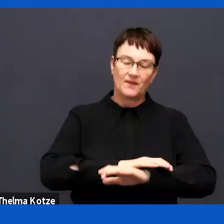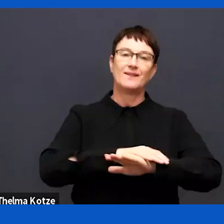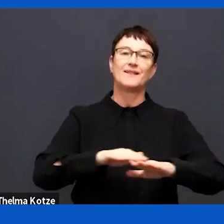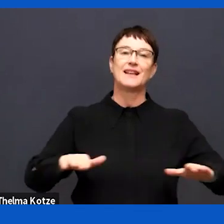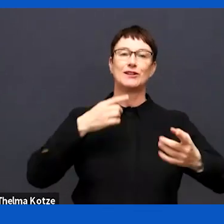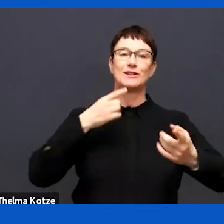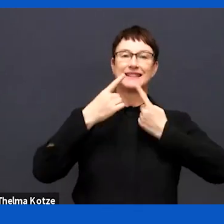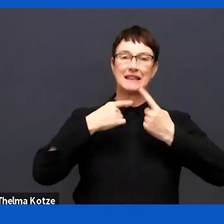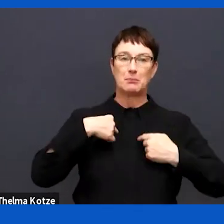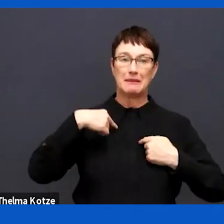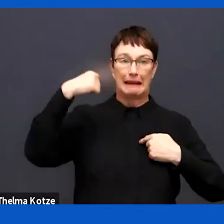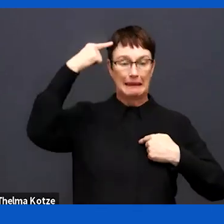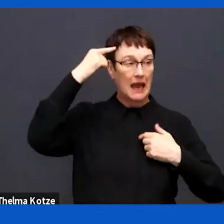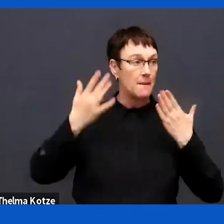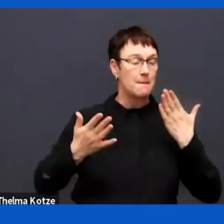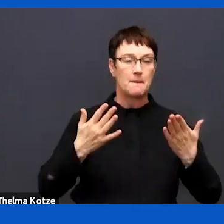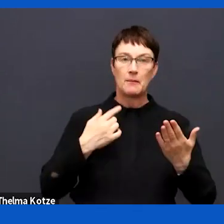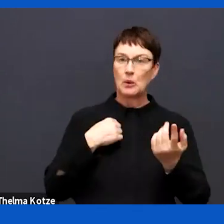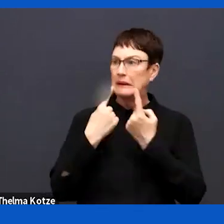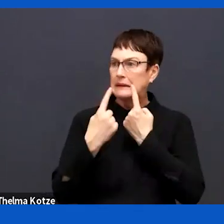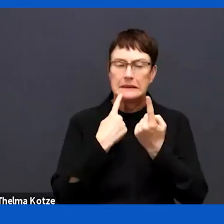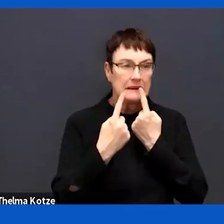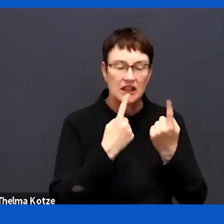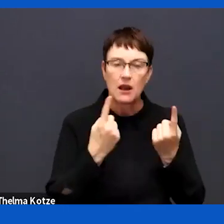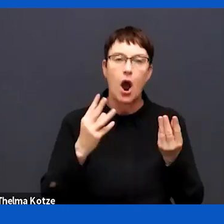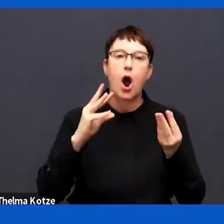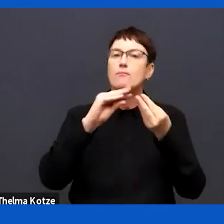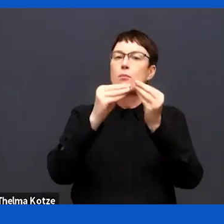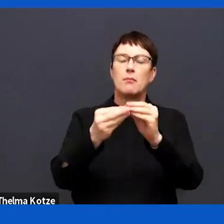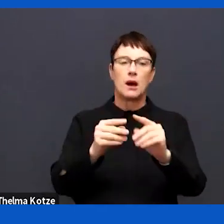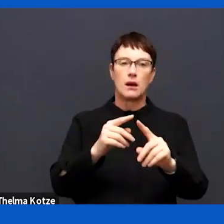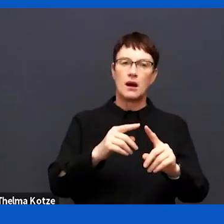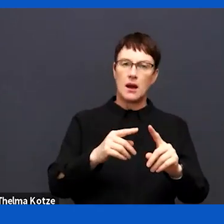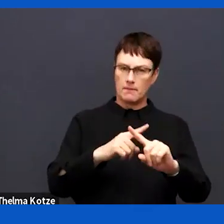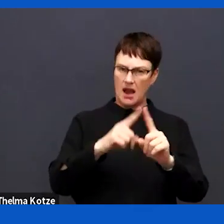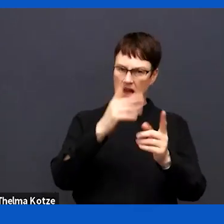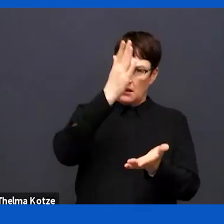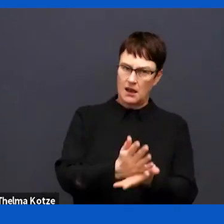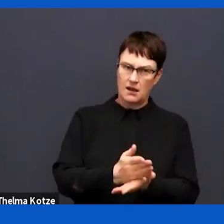but it payment problematic from a technical point of view. And we have a question from the audience.